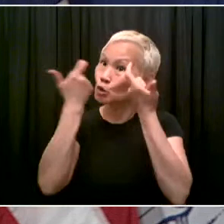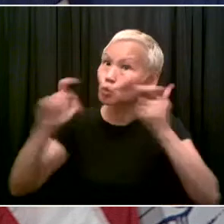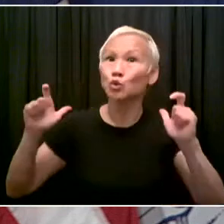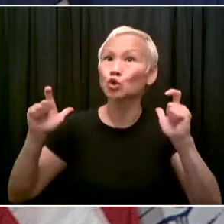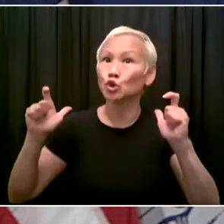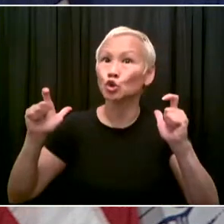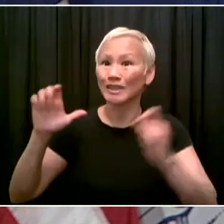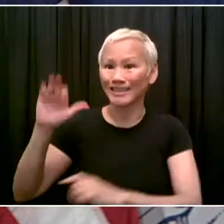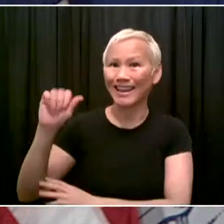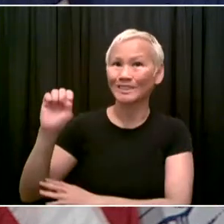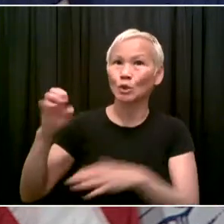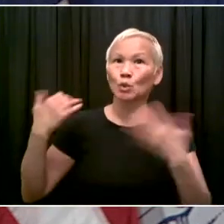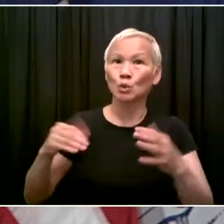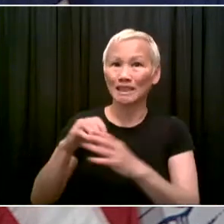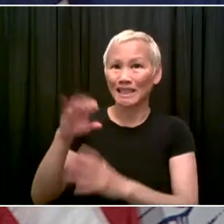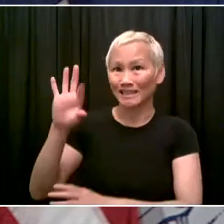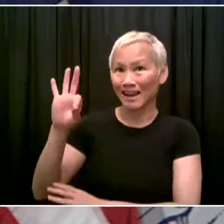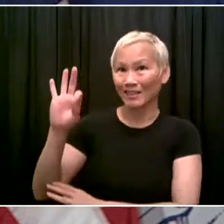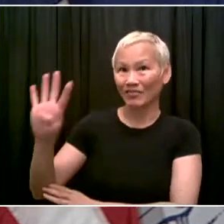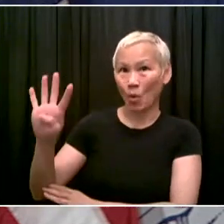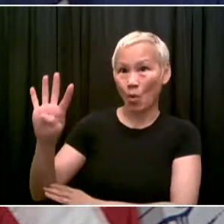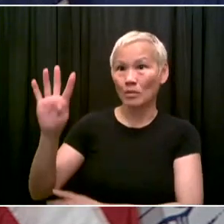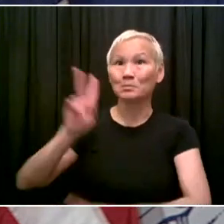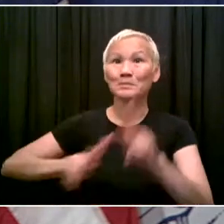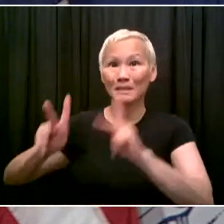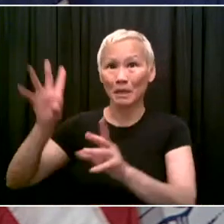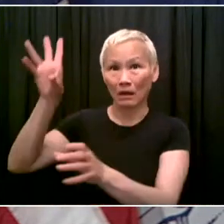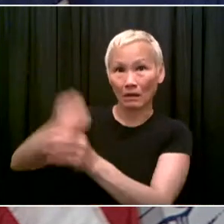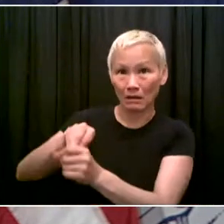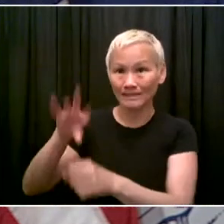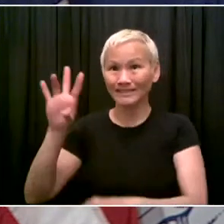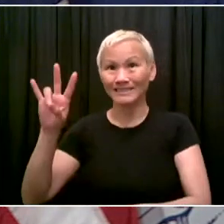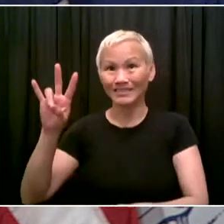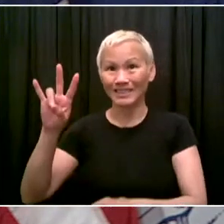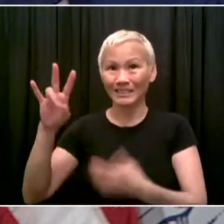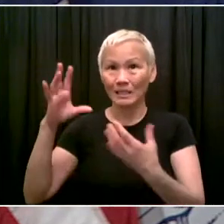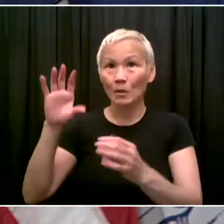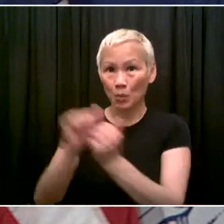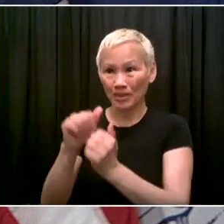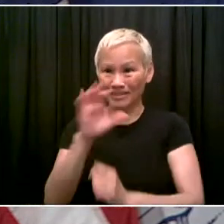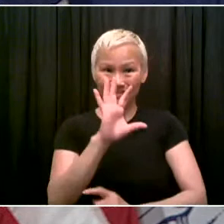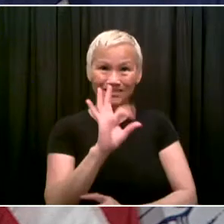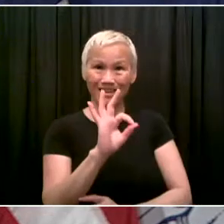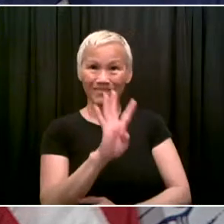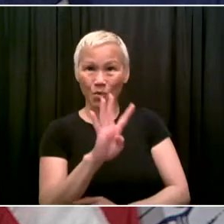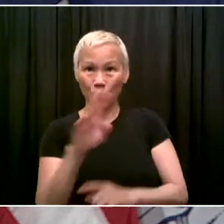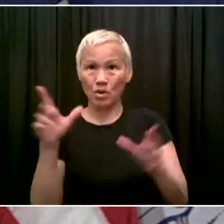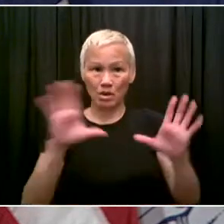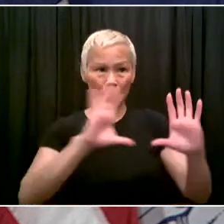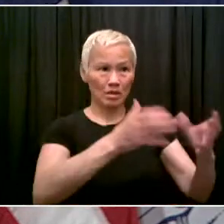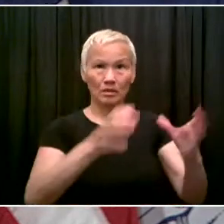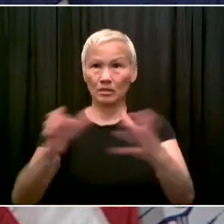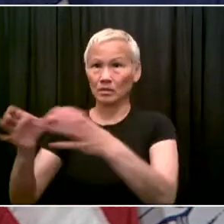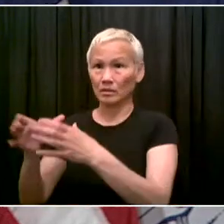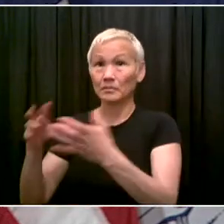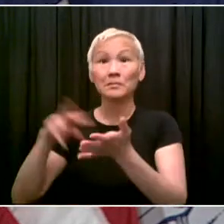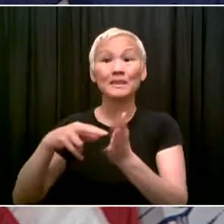CRITICAL CASES IS COME DOWN. 07 CASES HAVE